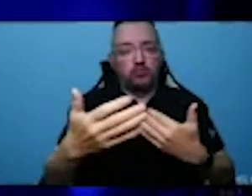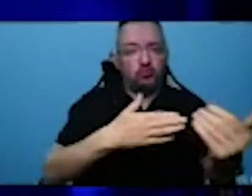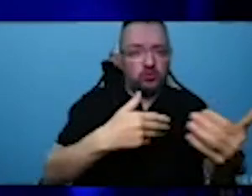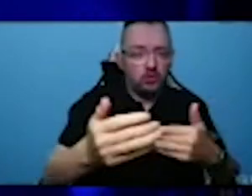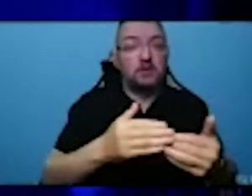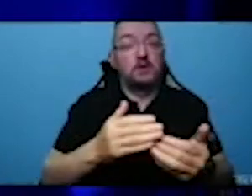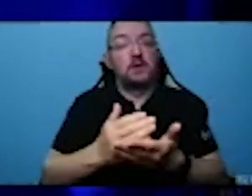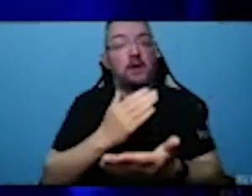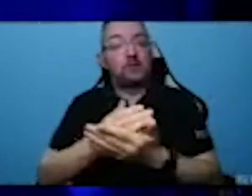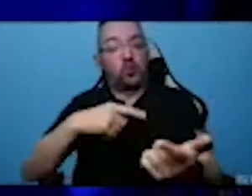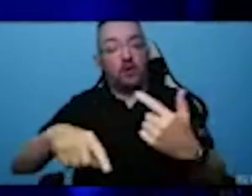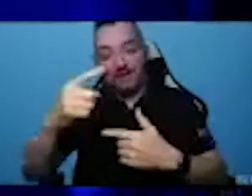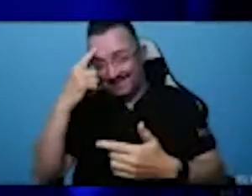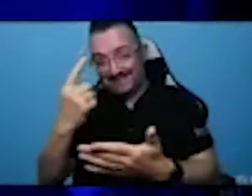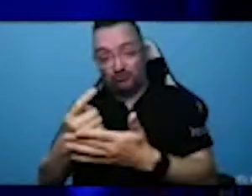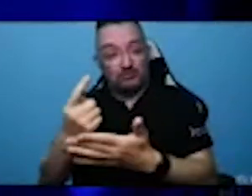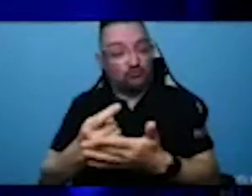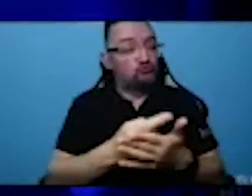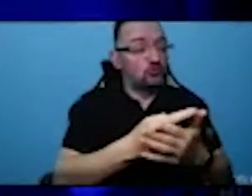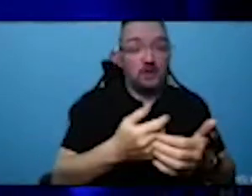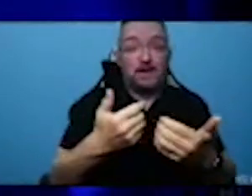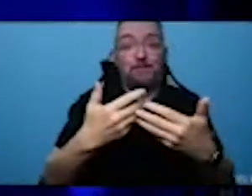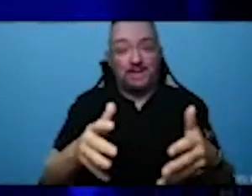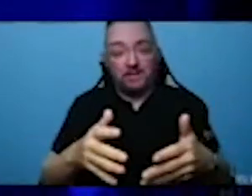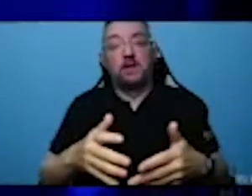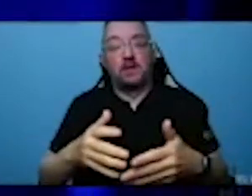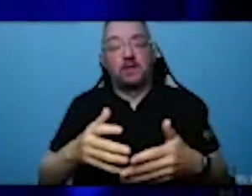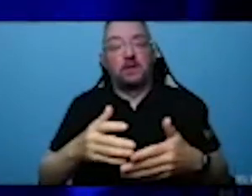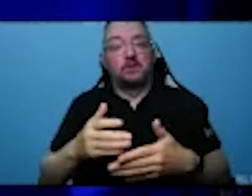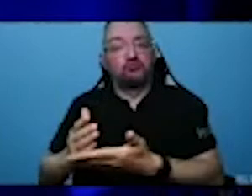is distributed right throughout society as much as possible.